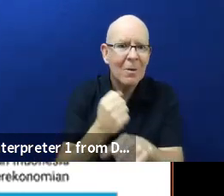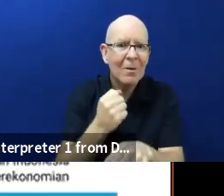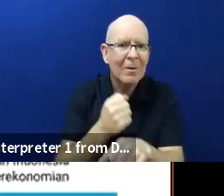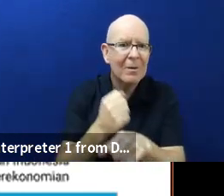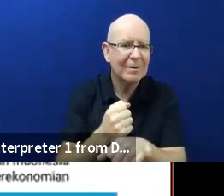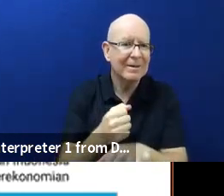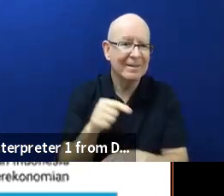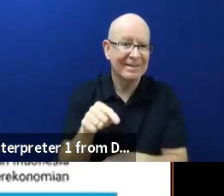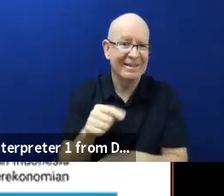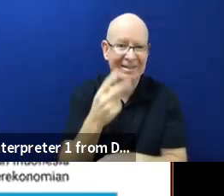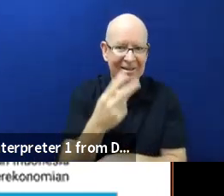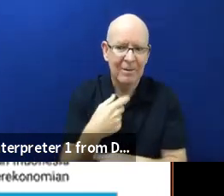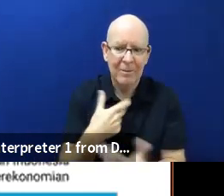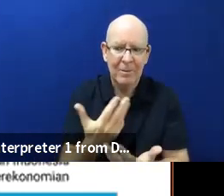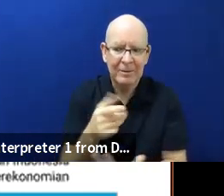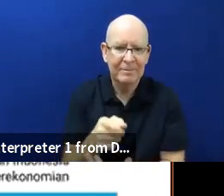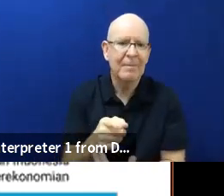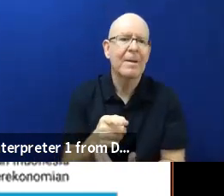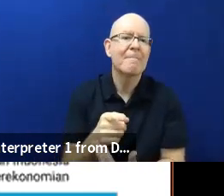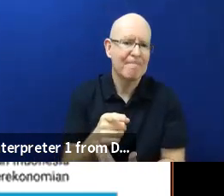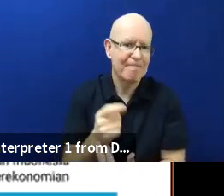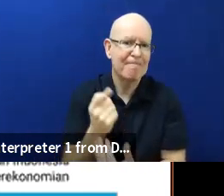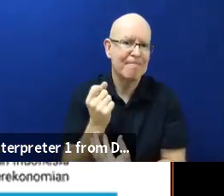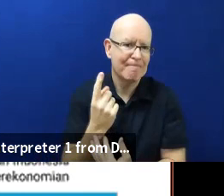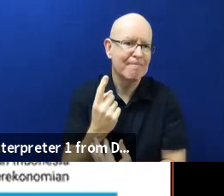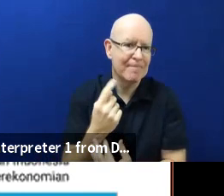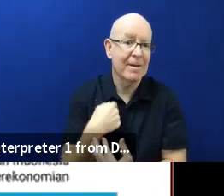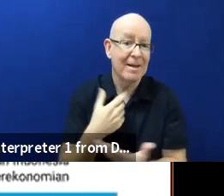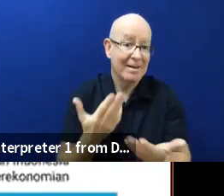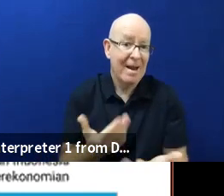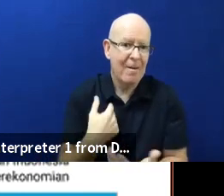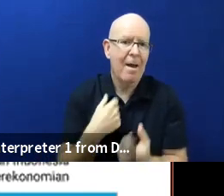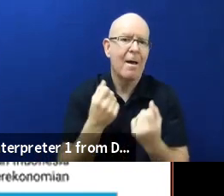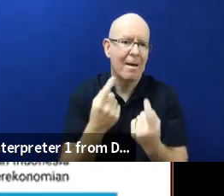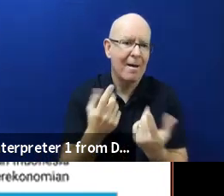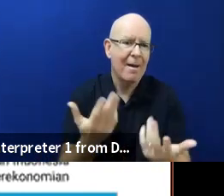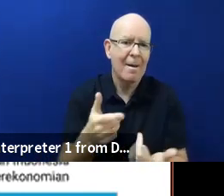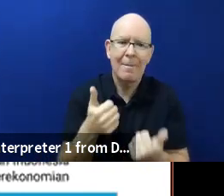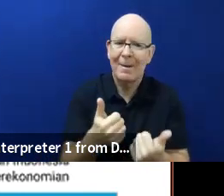them as effective as possible. This helped us to narrow the options that were under consideration.